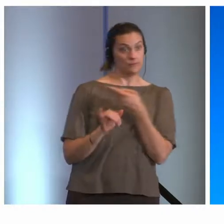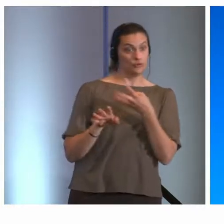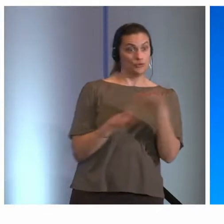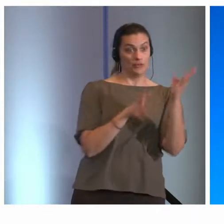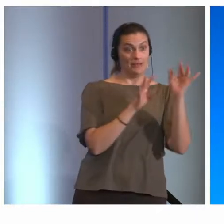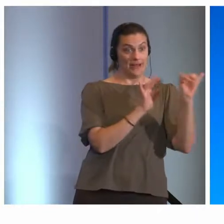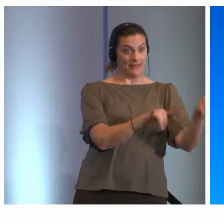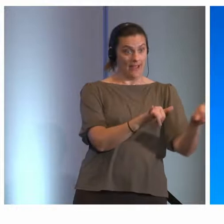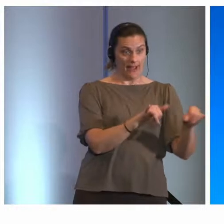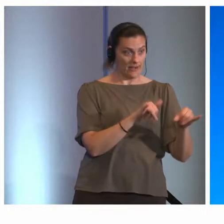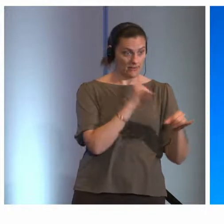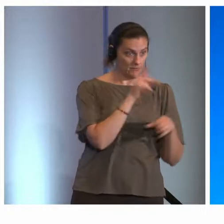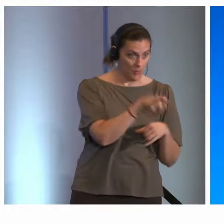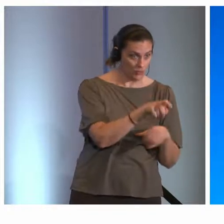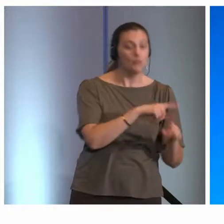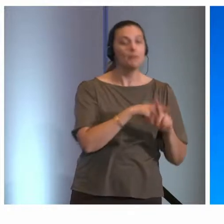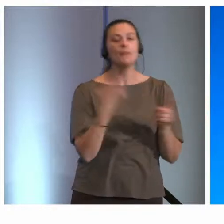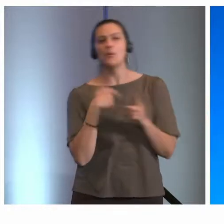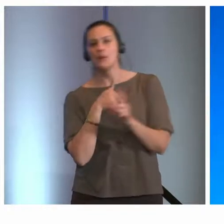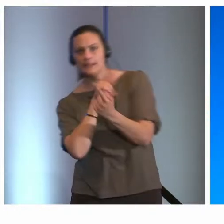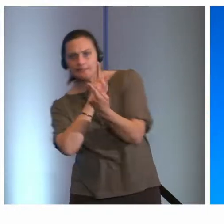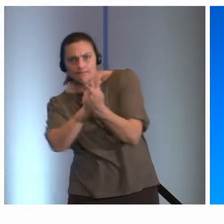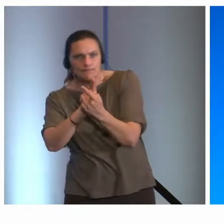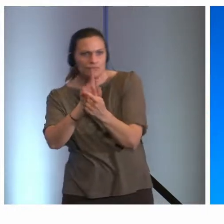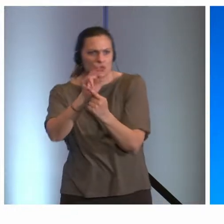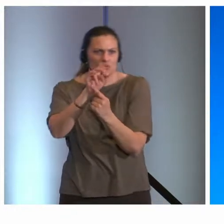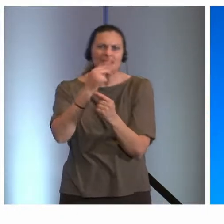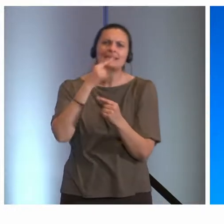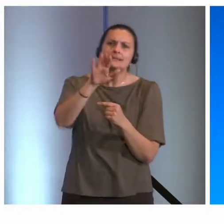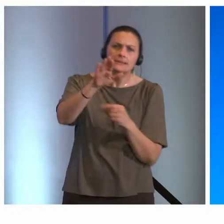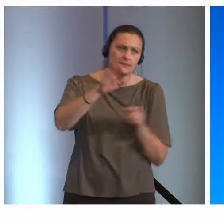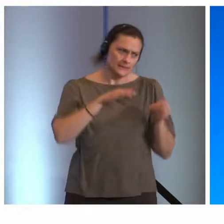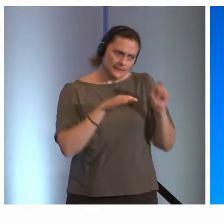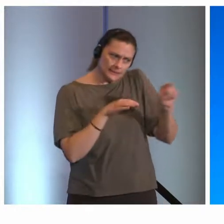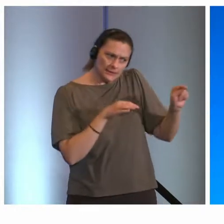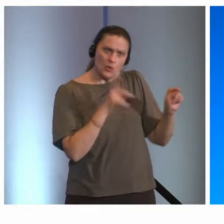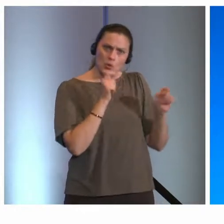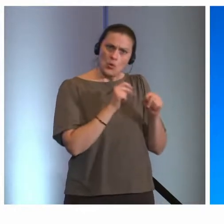SAG AFTRA members, being in the union they're not necessarily allowed to do certain things even a streaming piece like